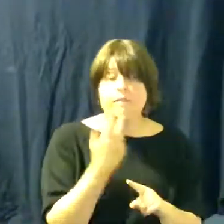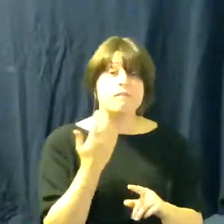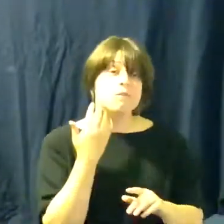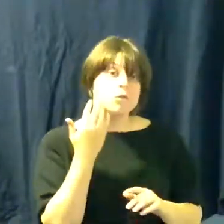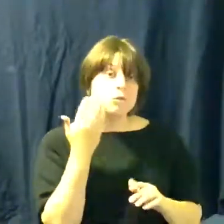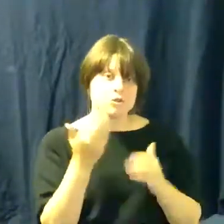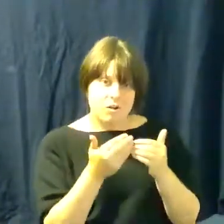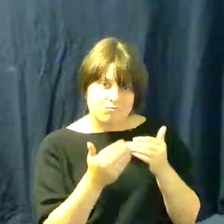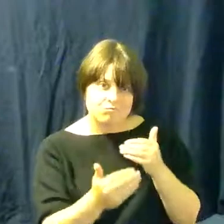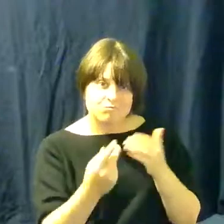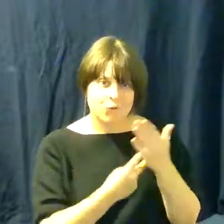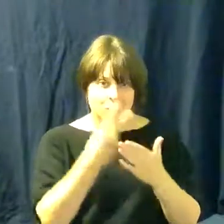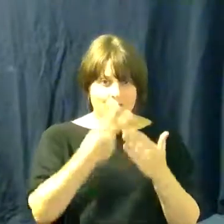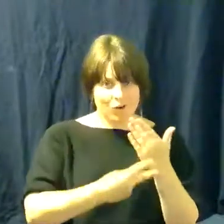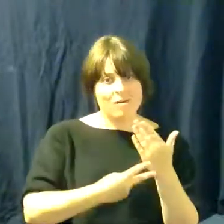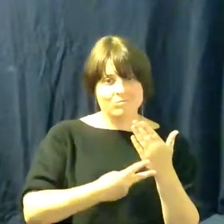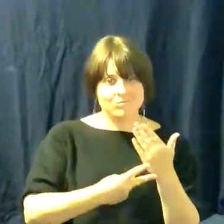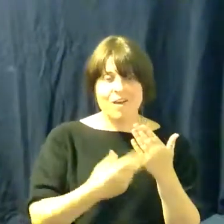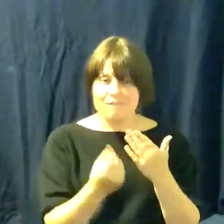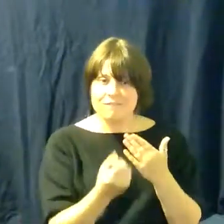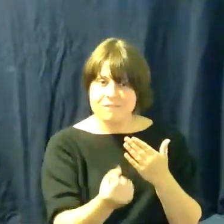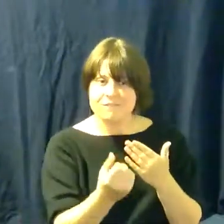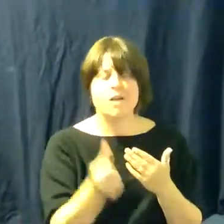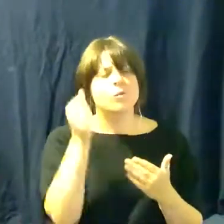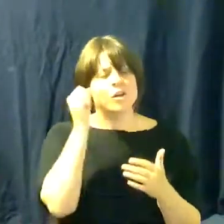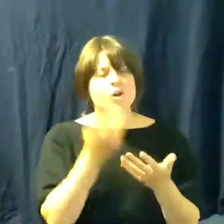well for you, things that you might have liked down differently